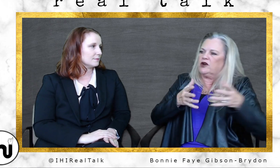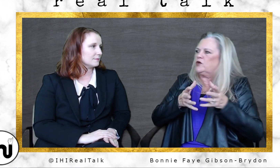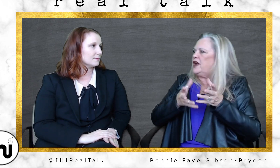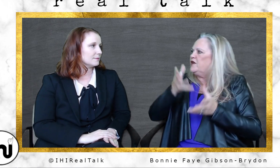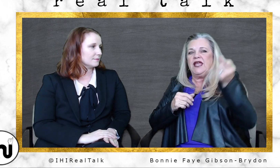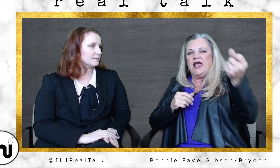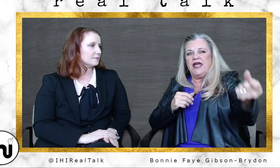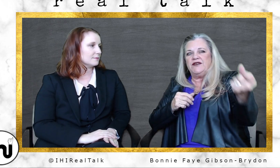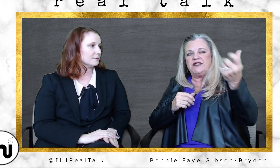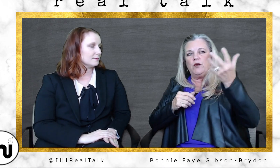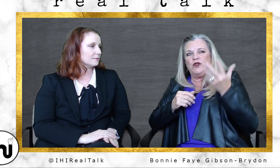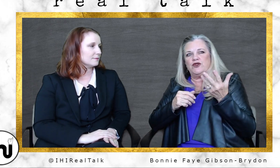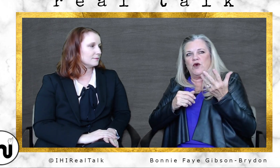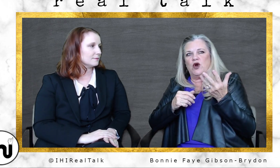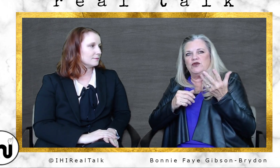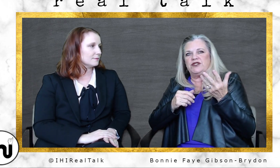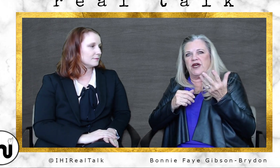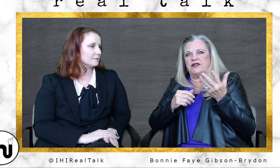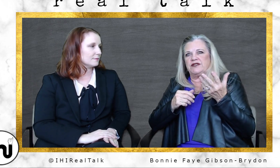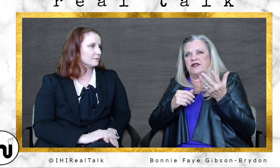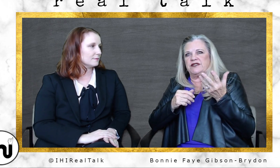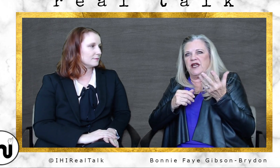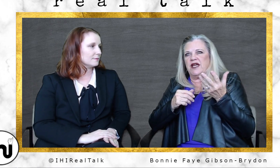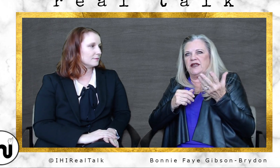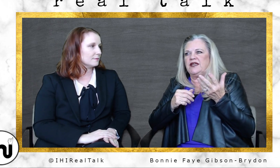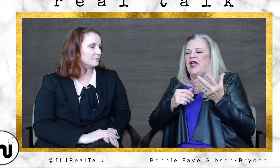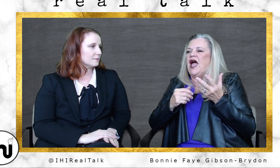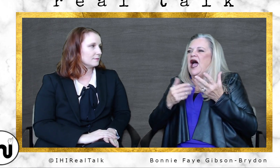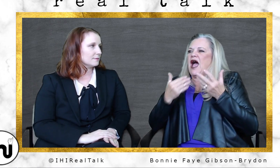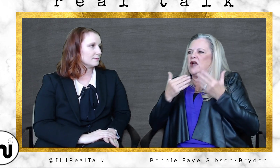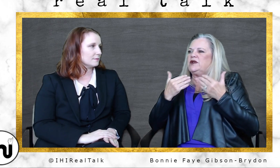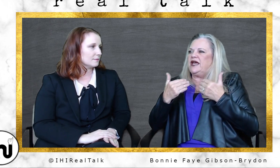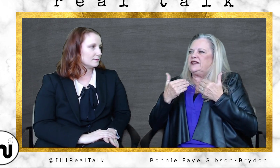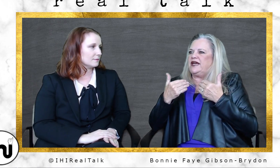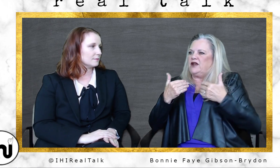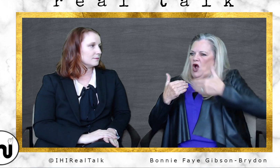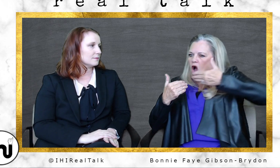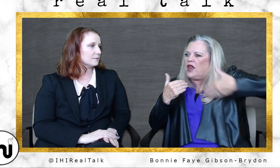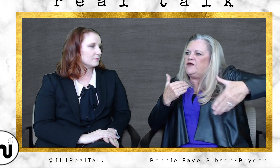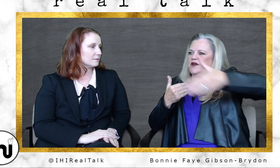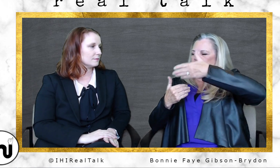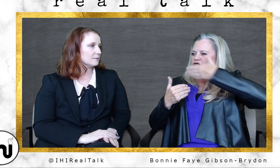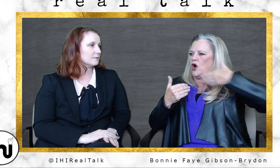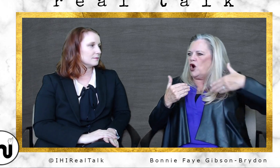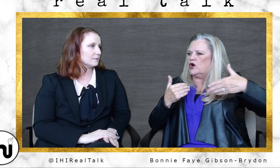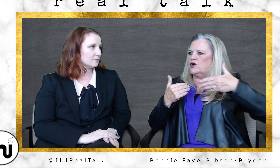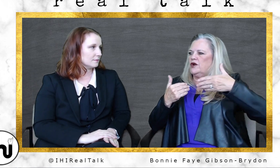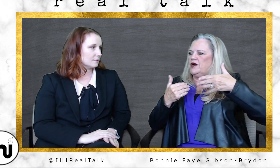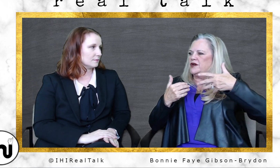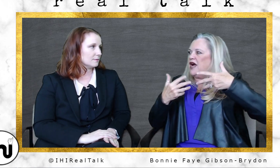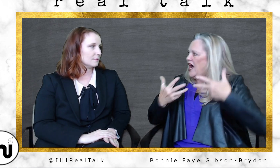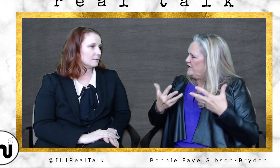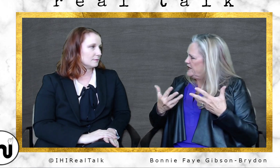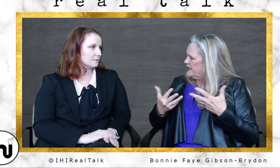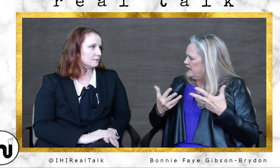And if someone throws us a sign, I would like that all of us are confident enough